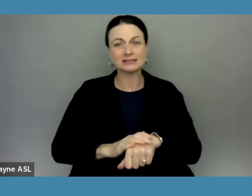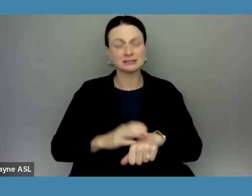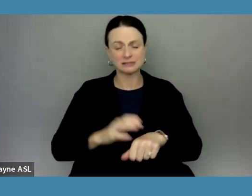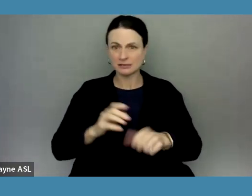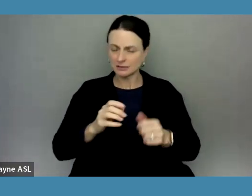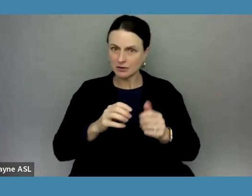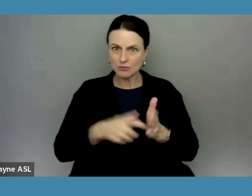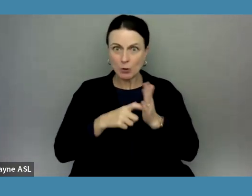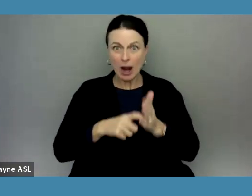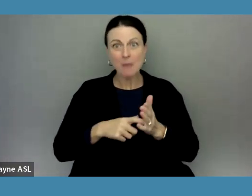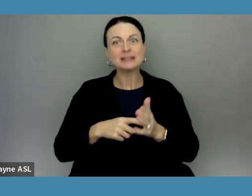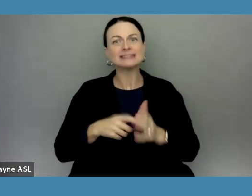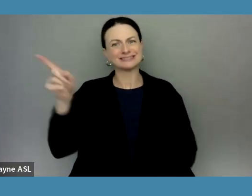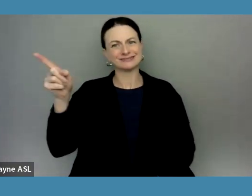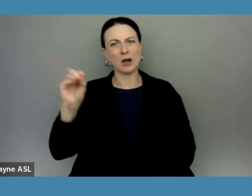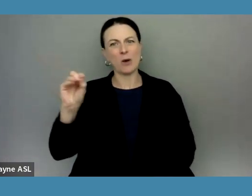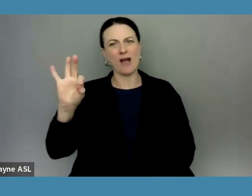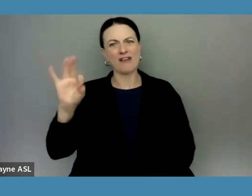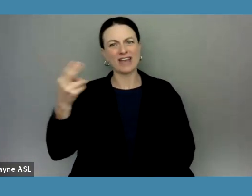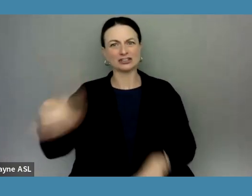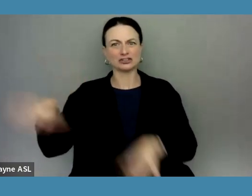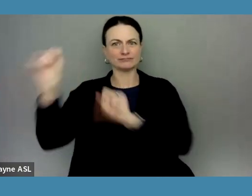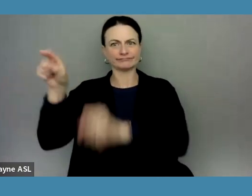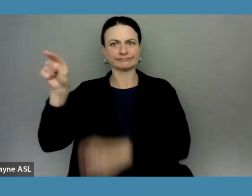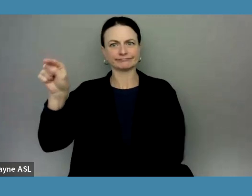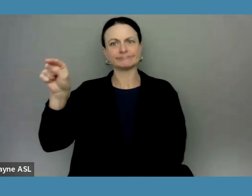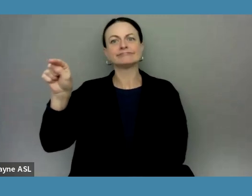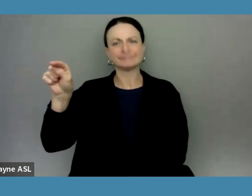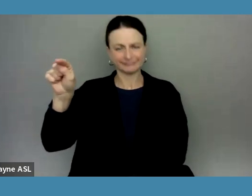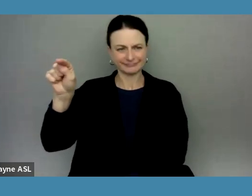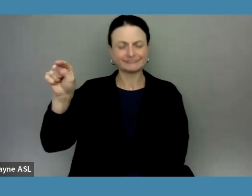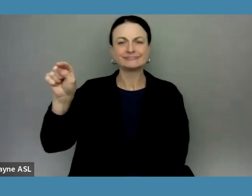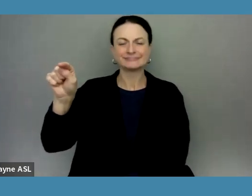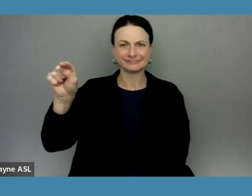to the Office of Fair Hearings, Office of Fair Hearings jurisdiction.